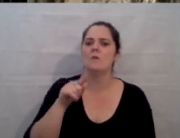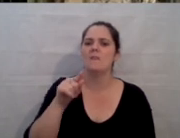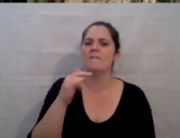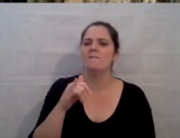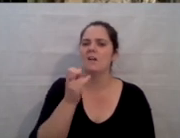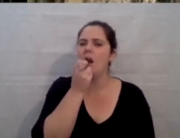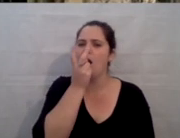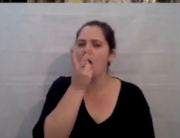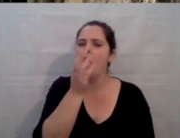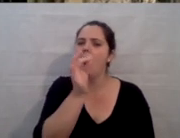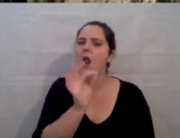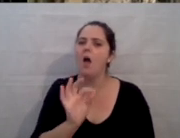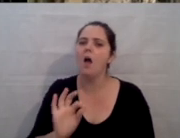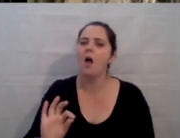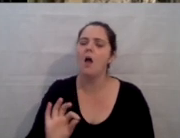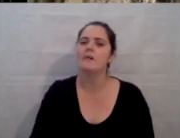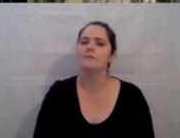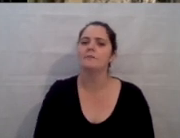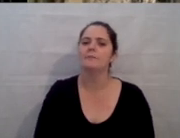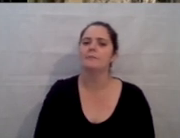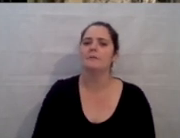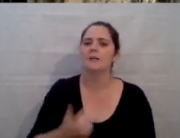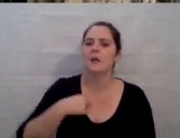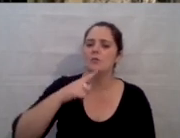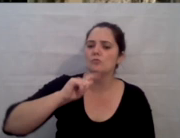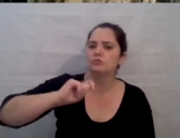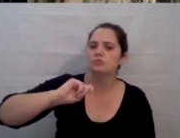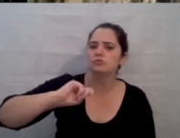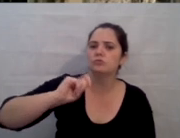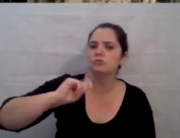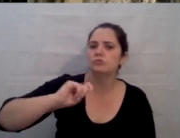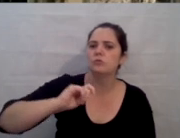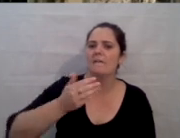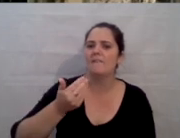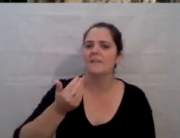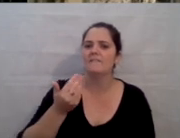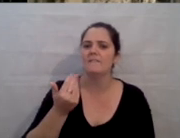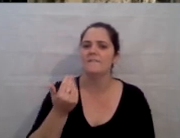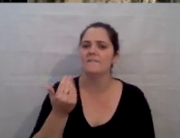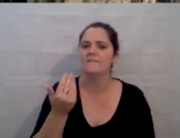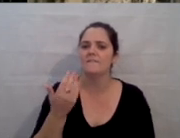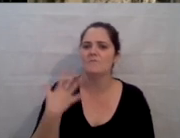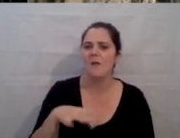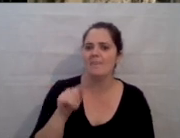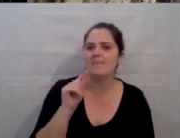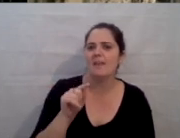thin line right there so I’m going to sculpt back into it. I want to tension right there where it's going